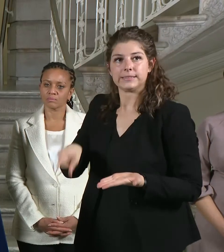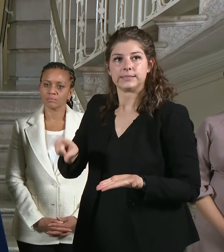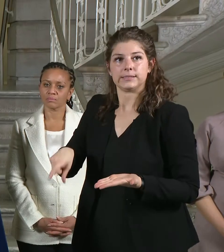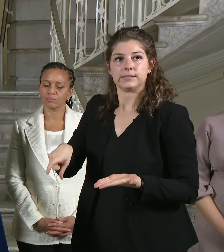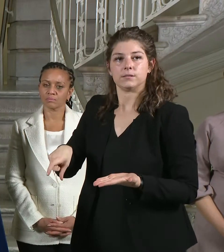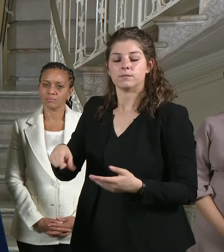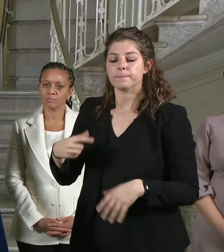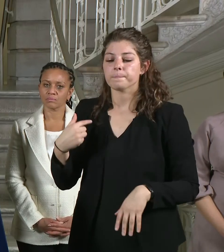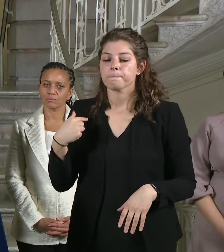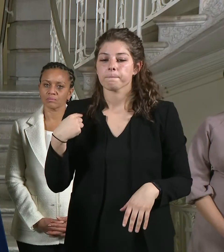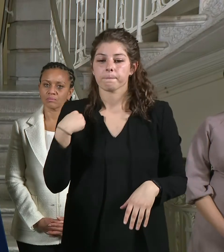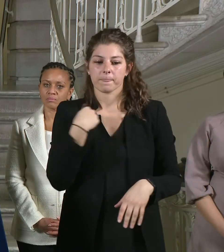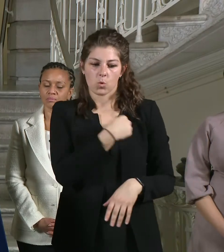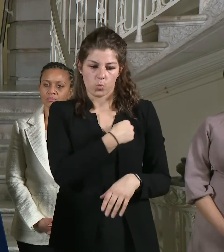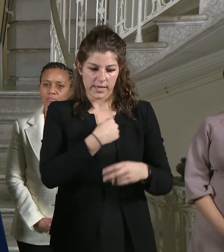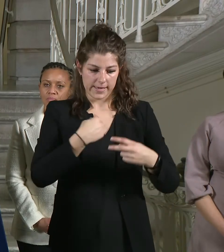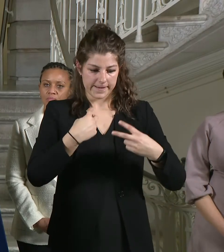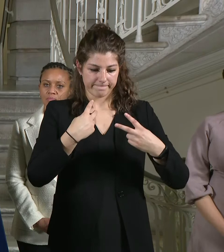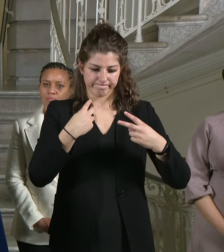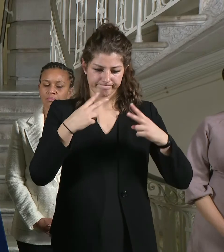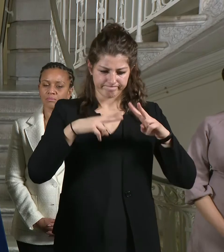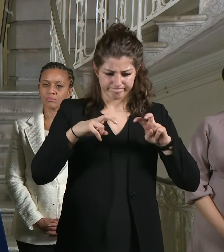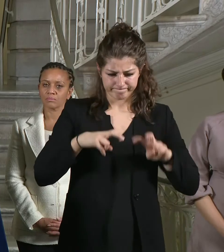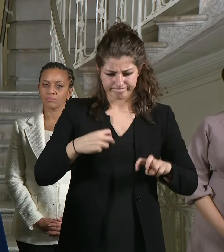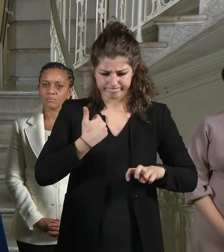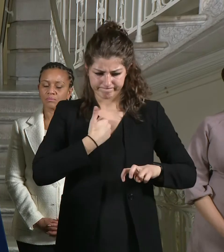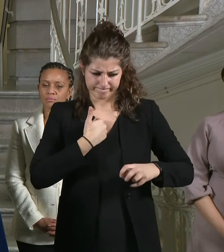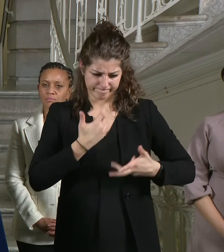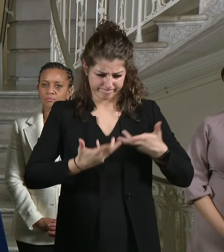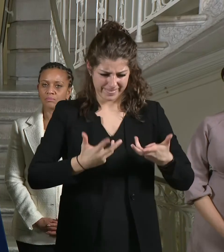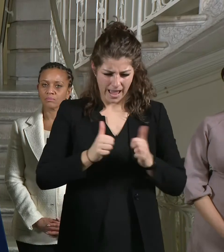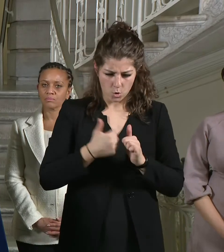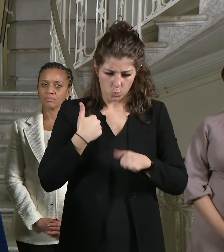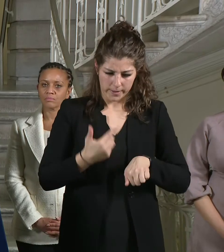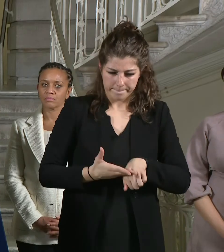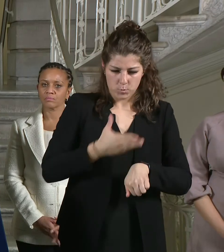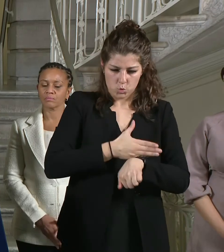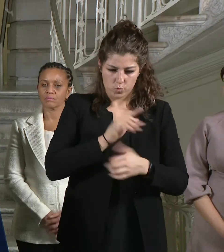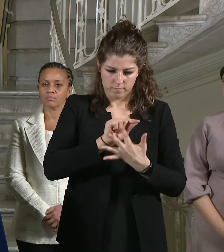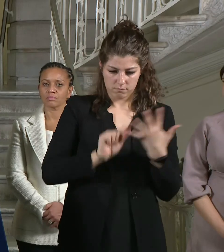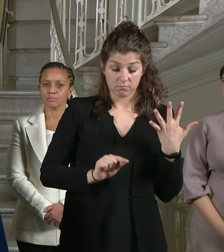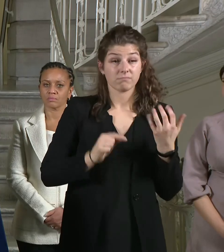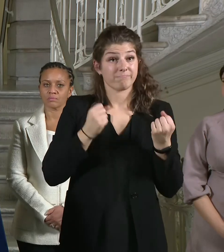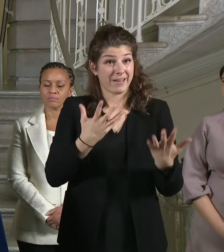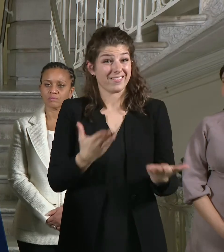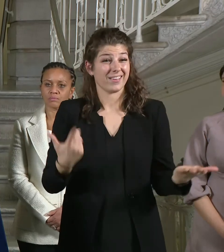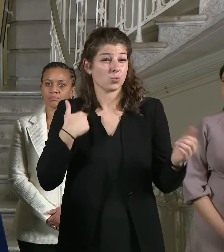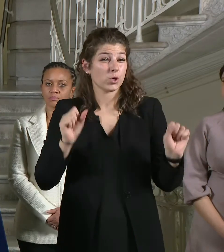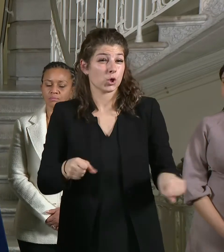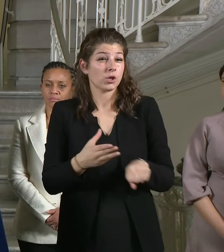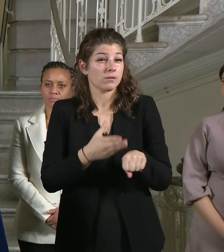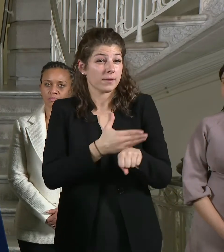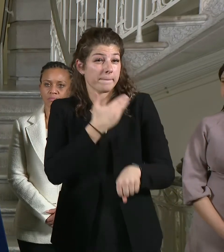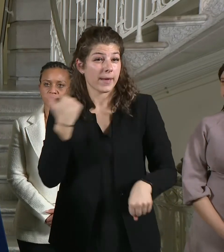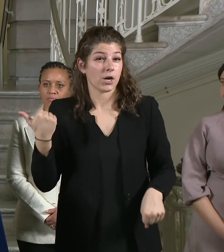BUILD MORE. WE ARE GOING TO NEED HELP FROM ALBANY. WE ALSO SELL EXAMINED